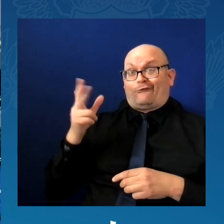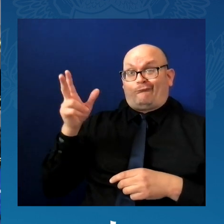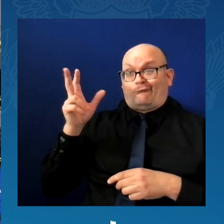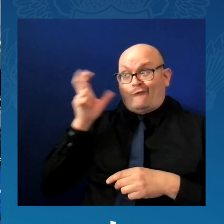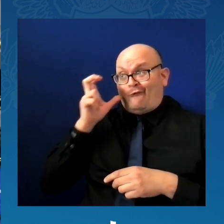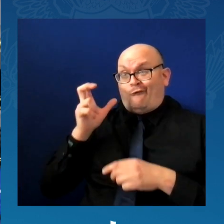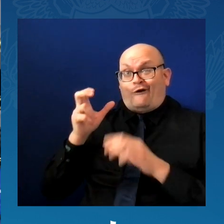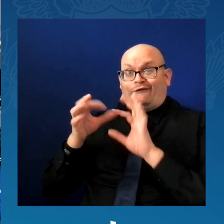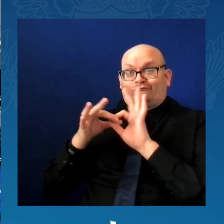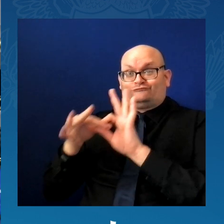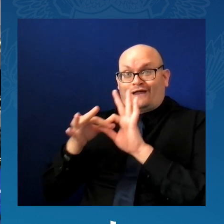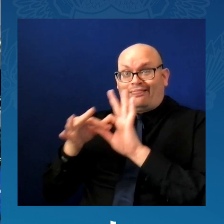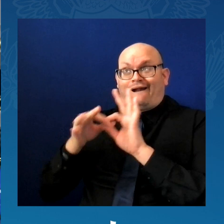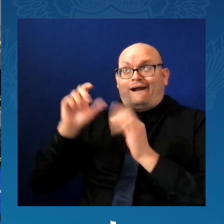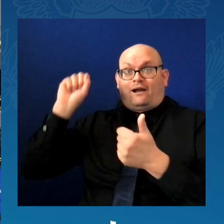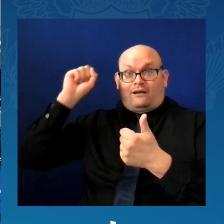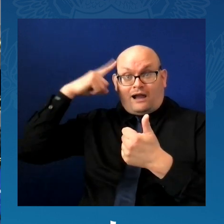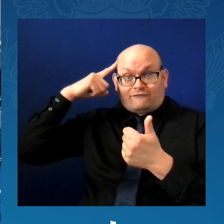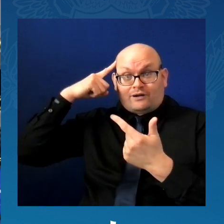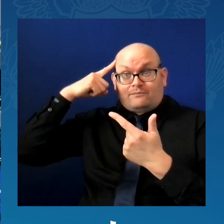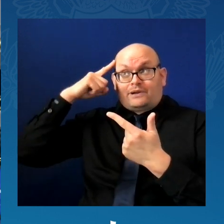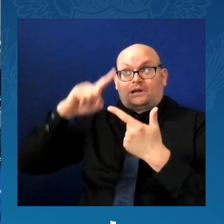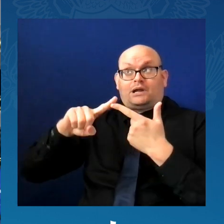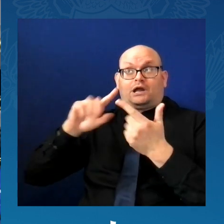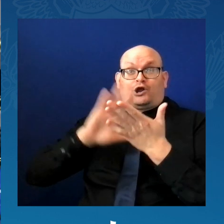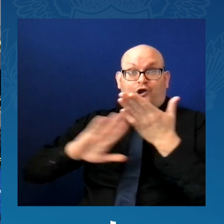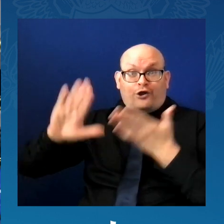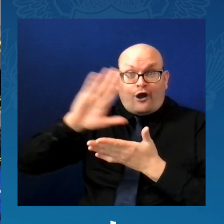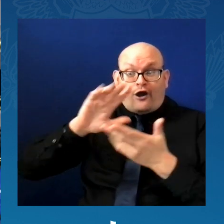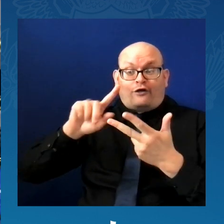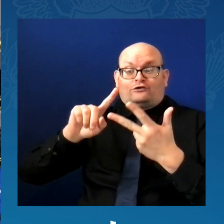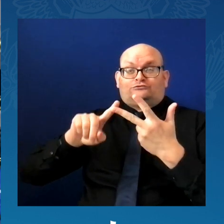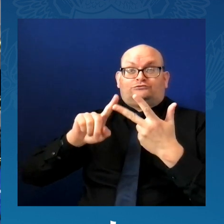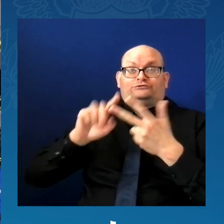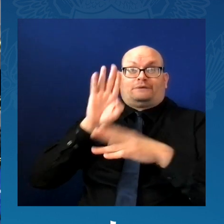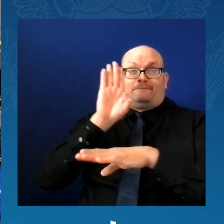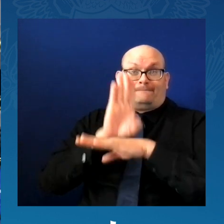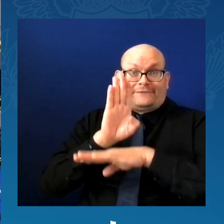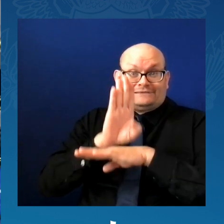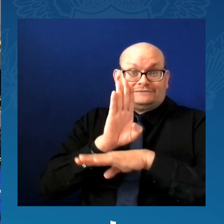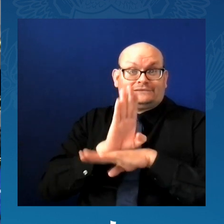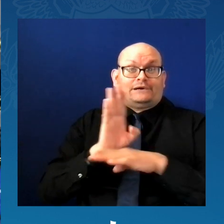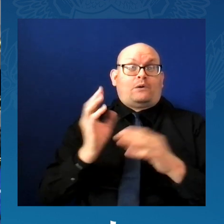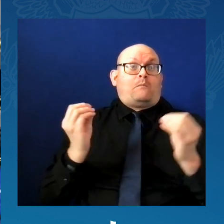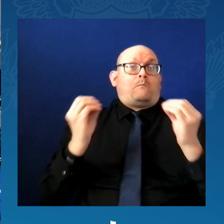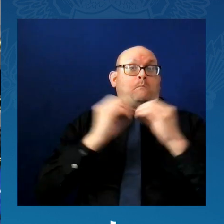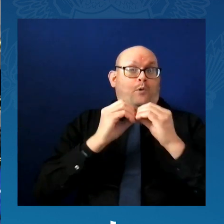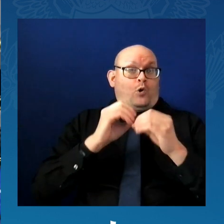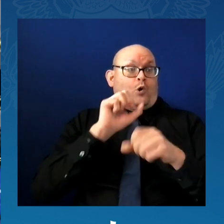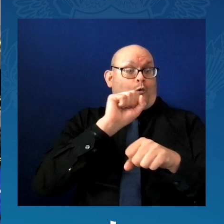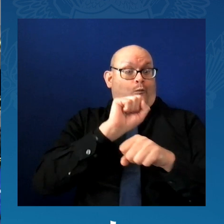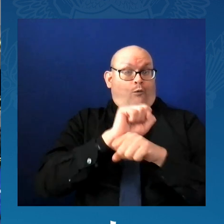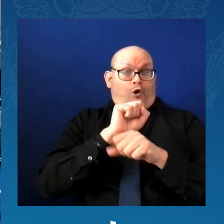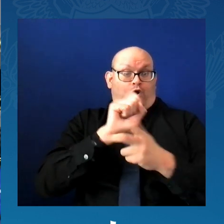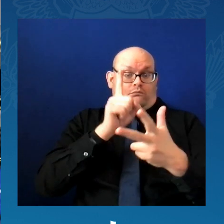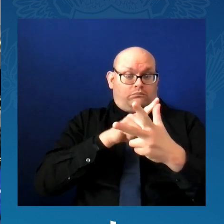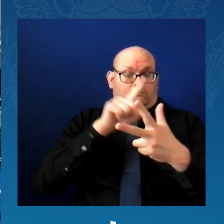and the industry to build America's workforce and space. So thank you all very much. Thank you for participating and for your leadership.